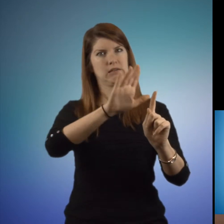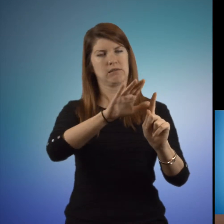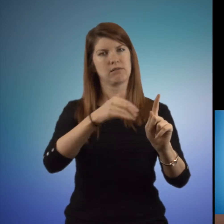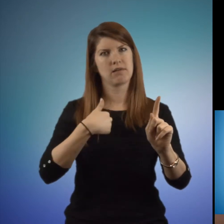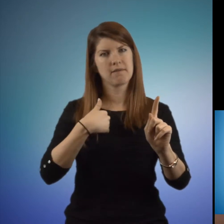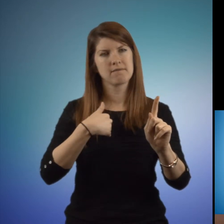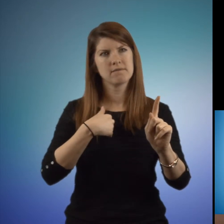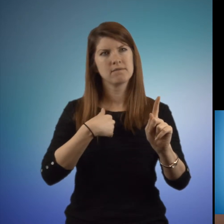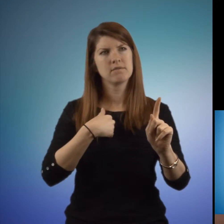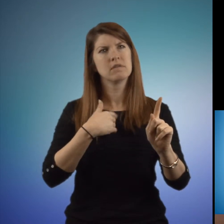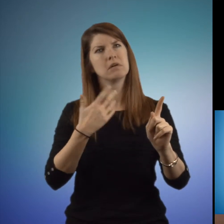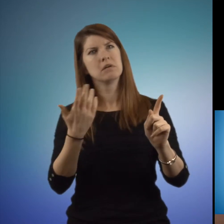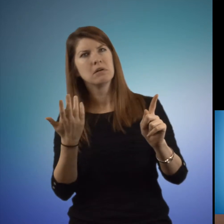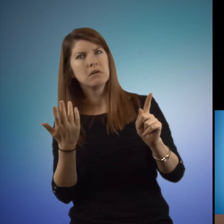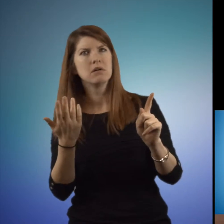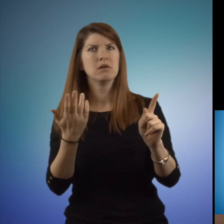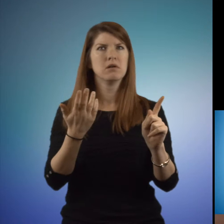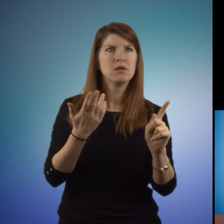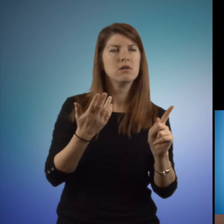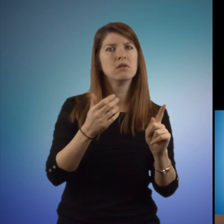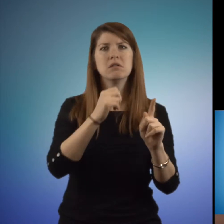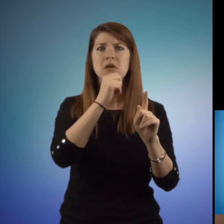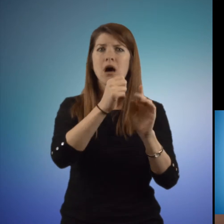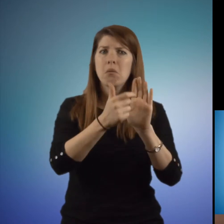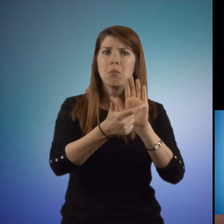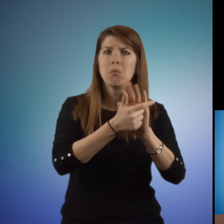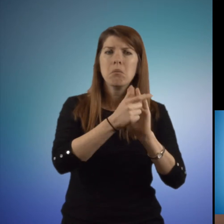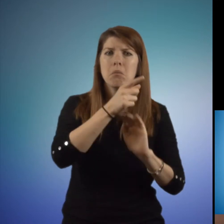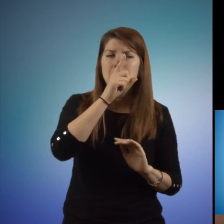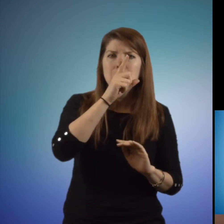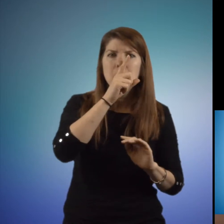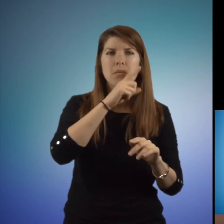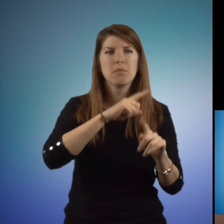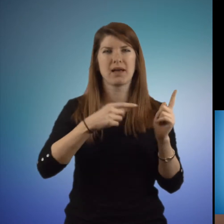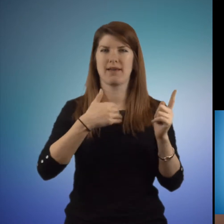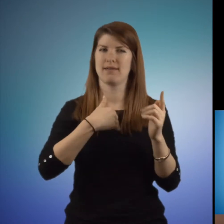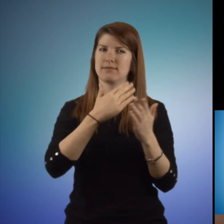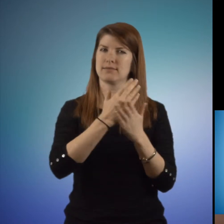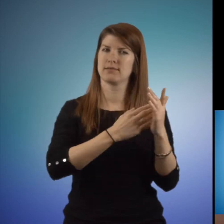And while that's not illegal, it has some implications for children